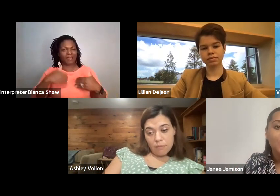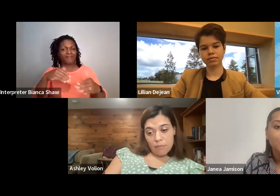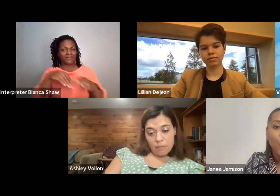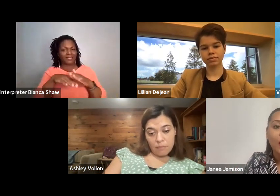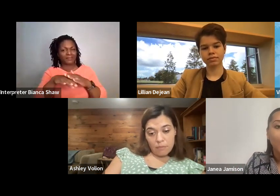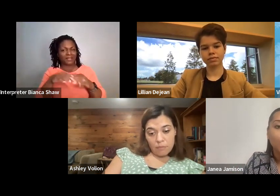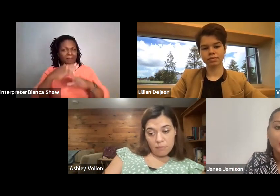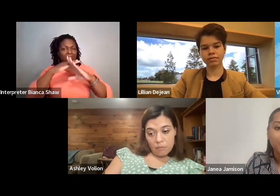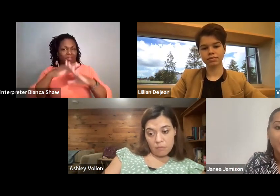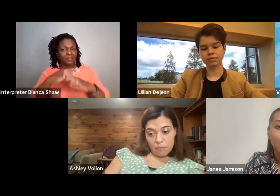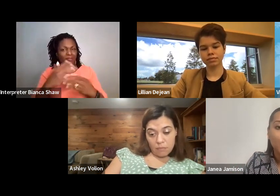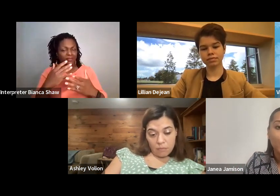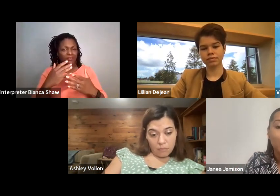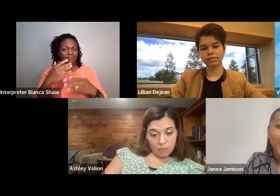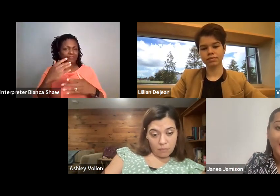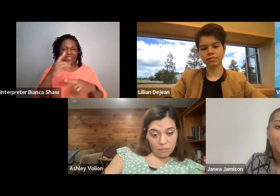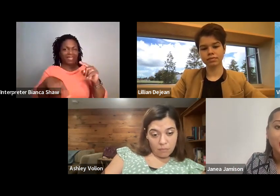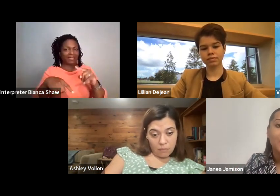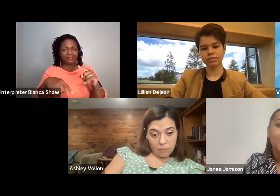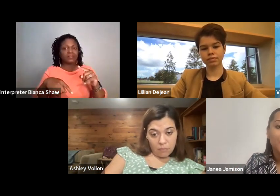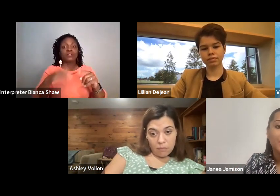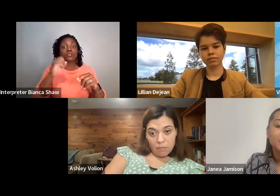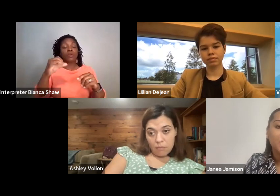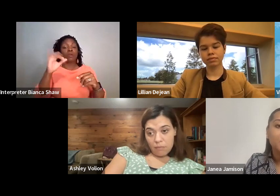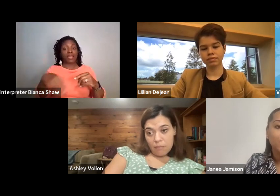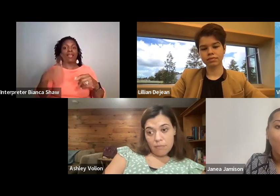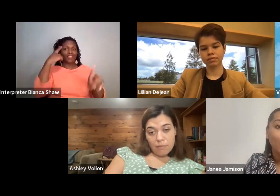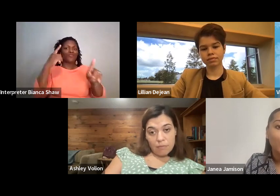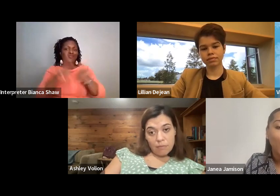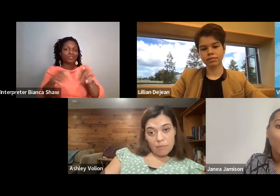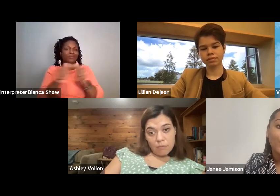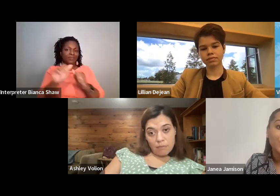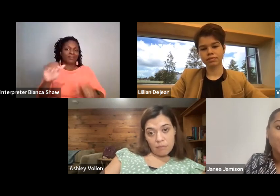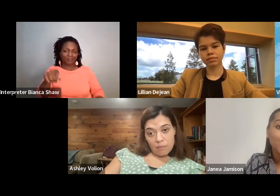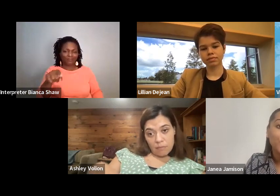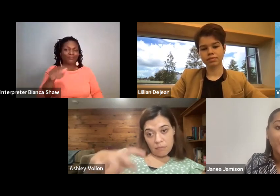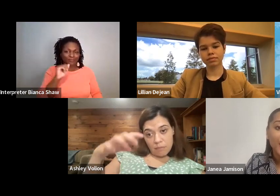So I I will definitely agree with Ashley that this does fall on the poll worker change shorter.